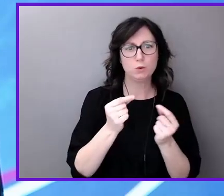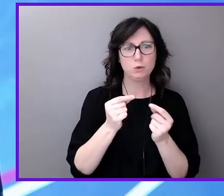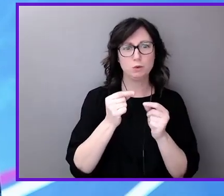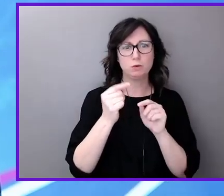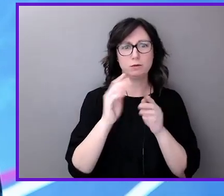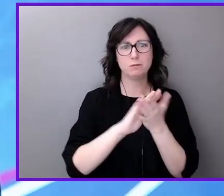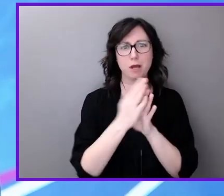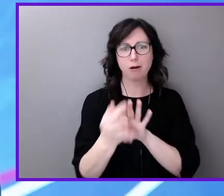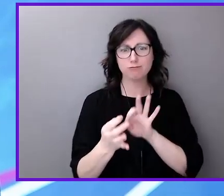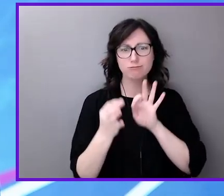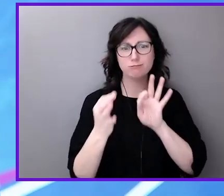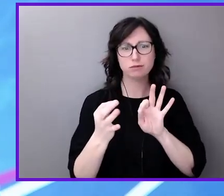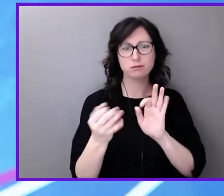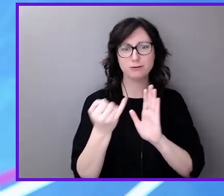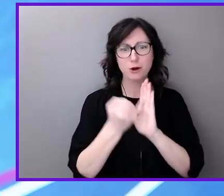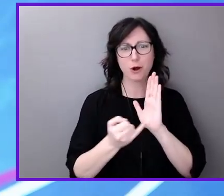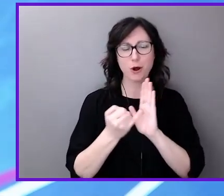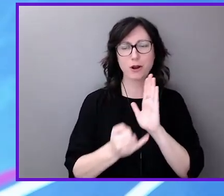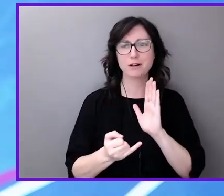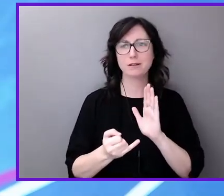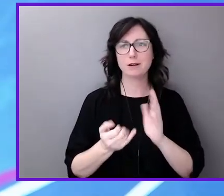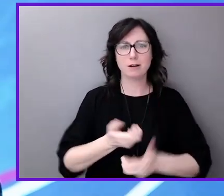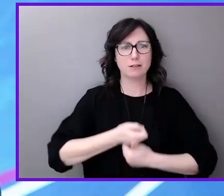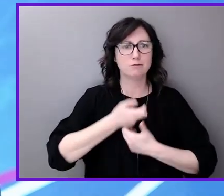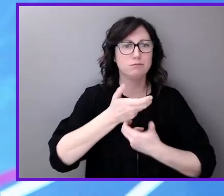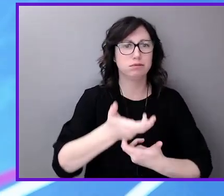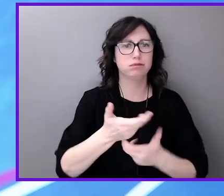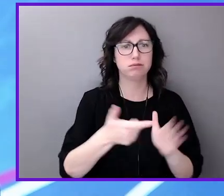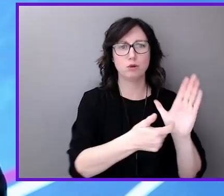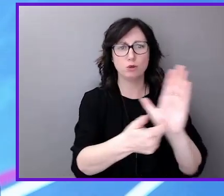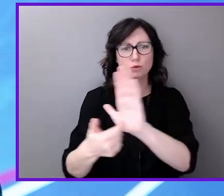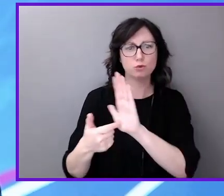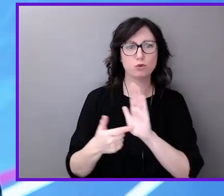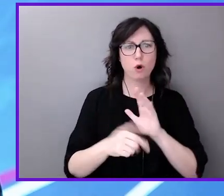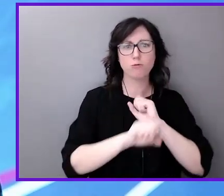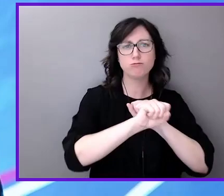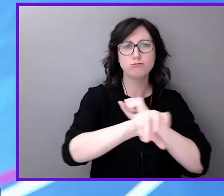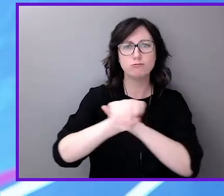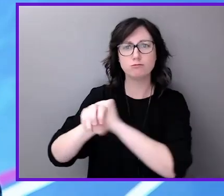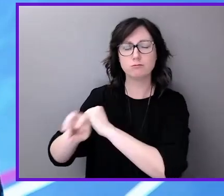and to be heard and disseminated that we will ensure our own future as